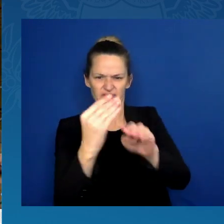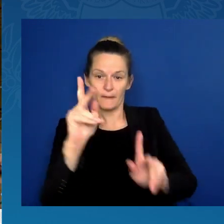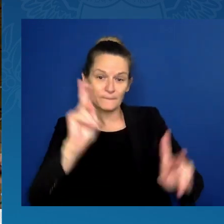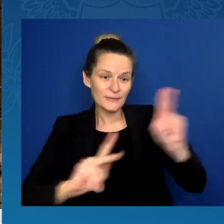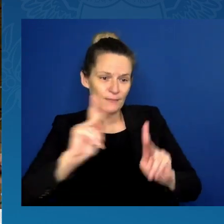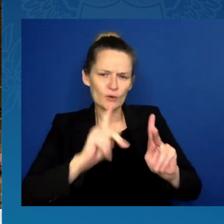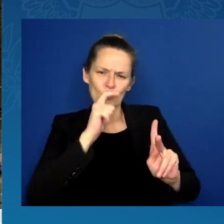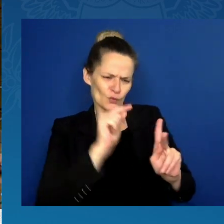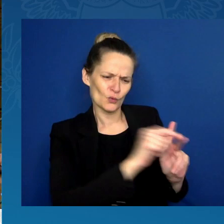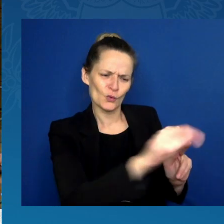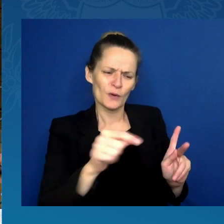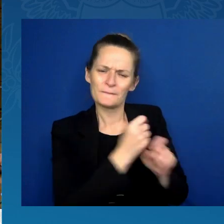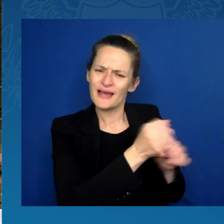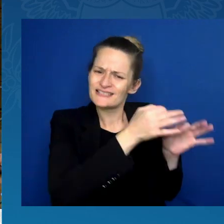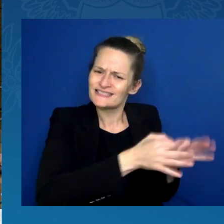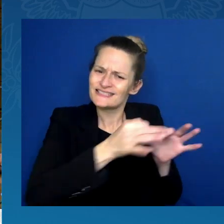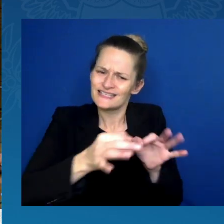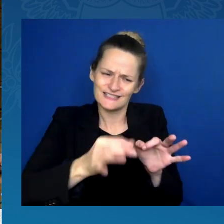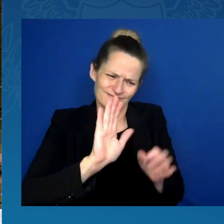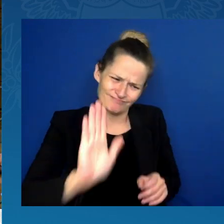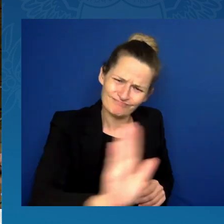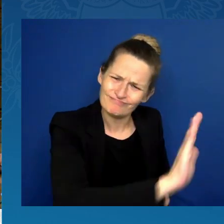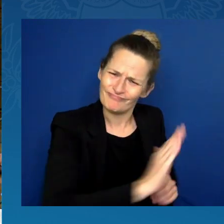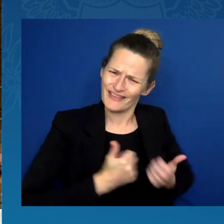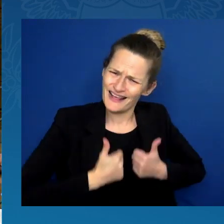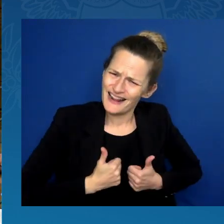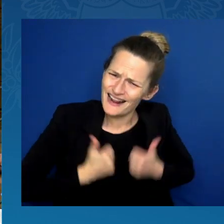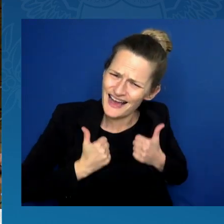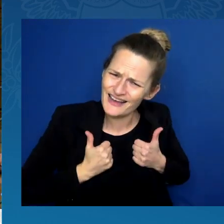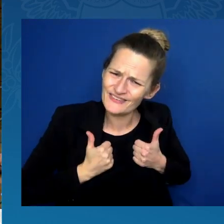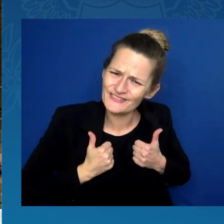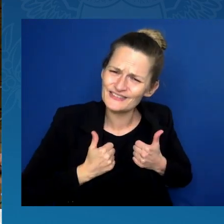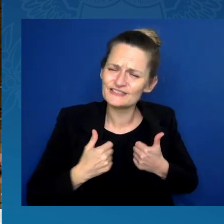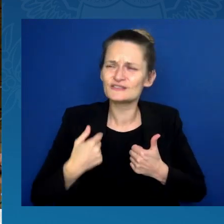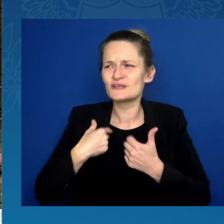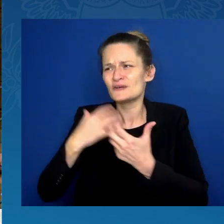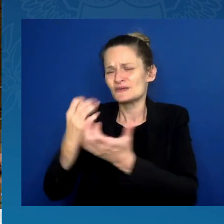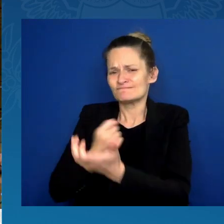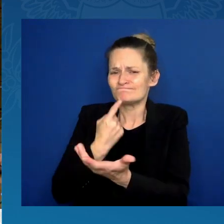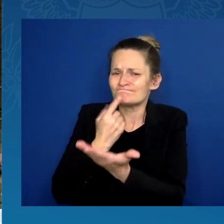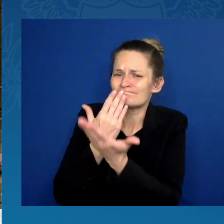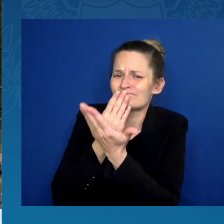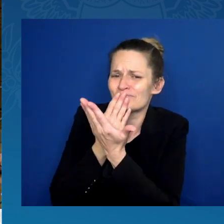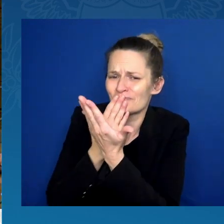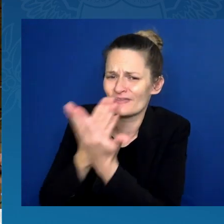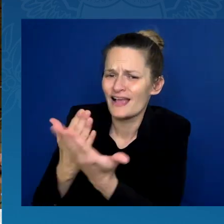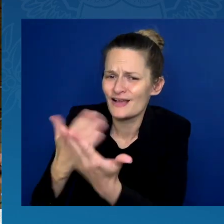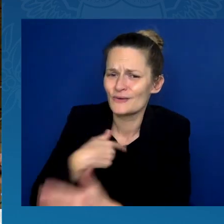And I want to thank you for sitting down with us and exploring all creative legal solutions